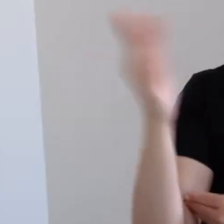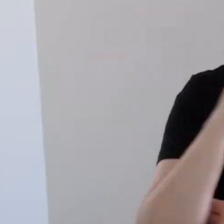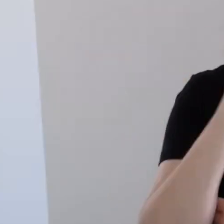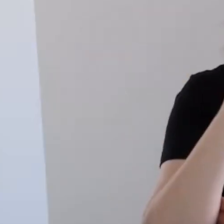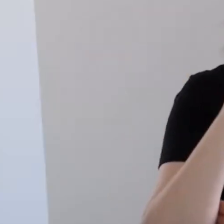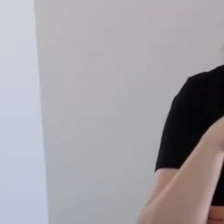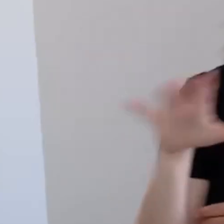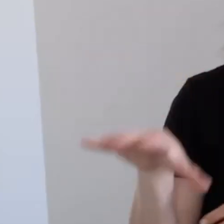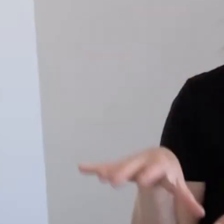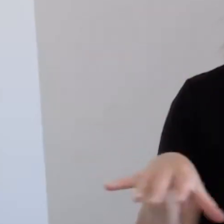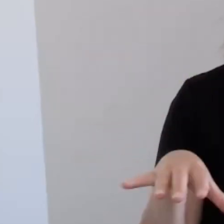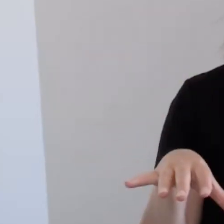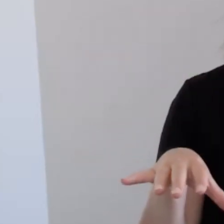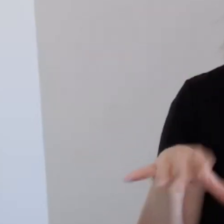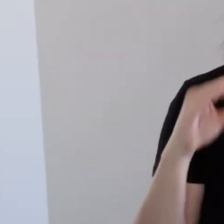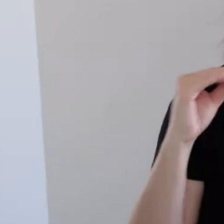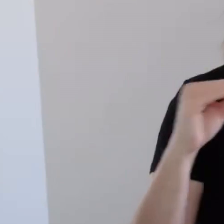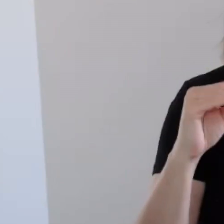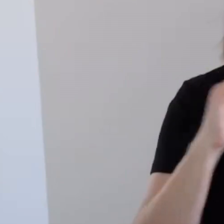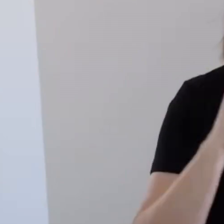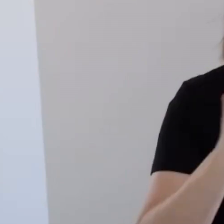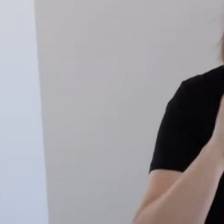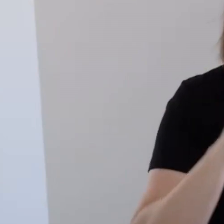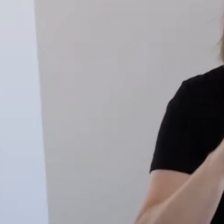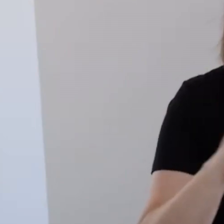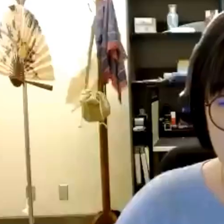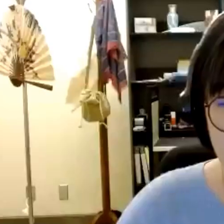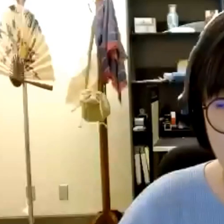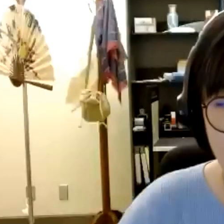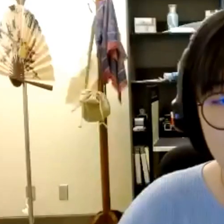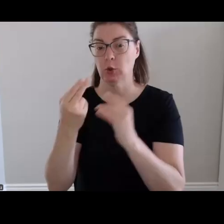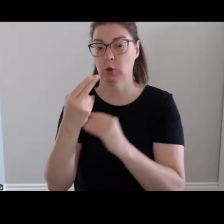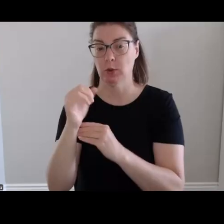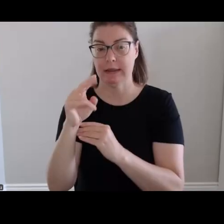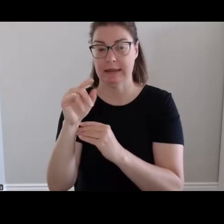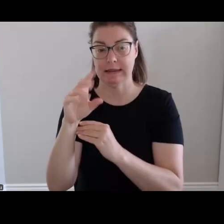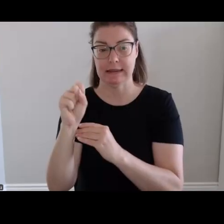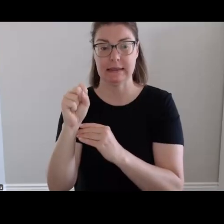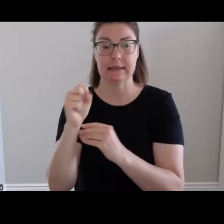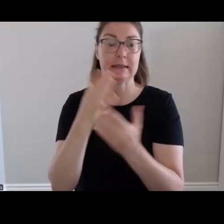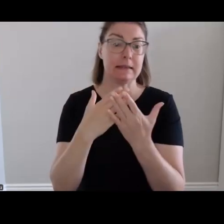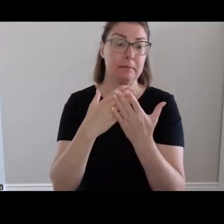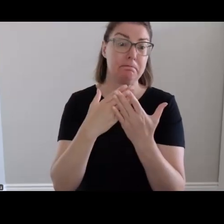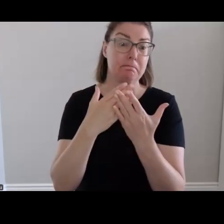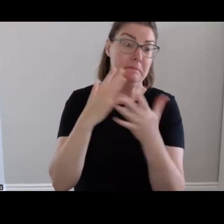"Teaching Digital Accessibility in the Digital Humanities: Some Semi-Successful Approaches," by Elliott Stevens,